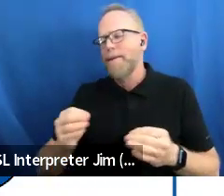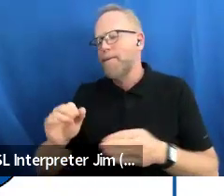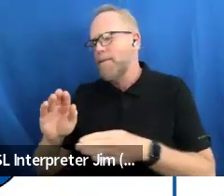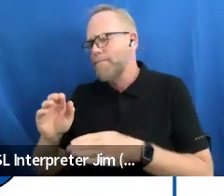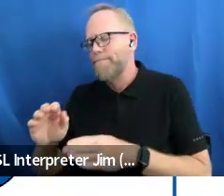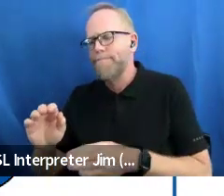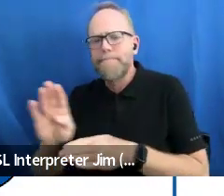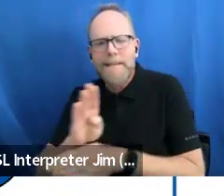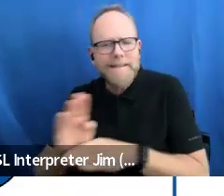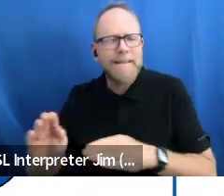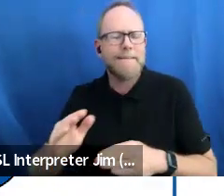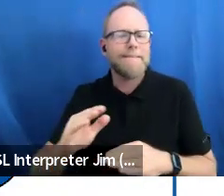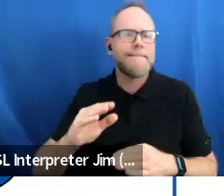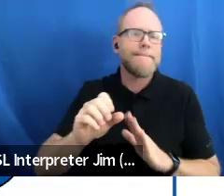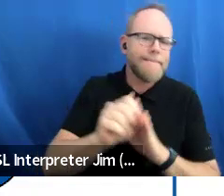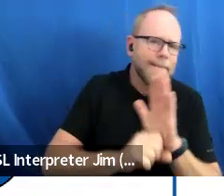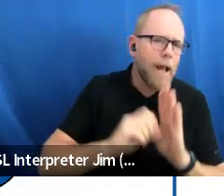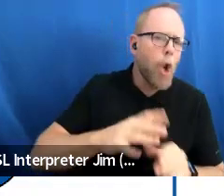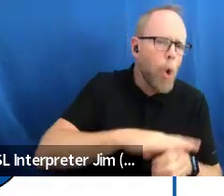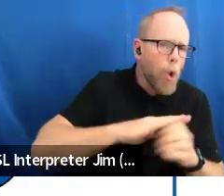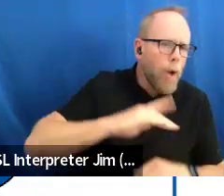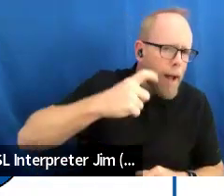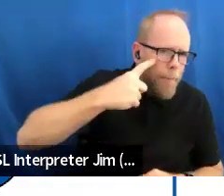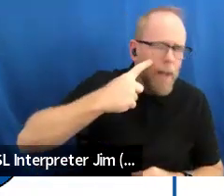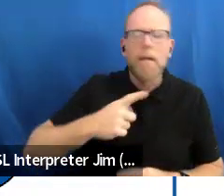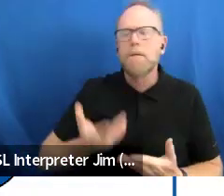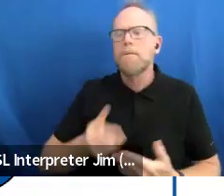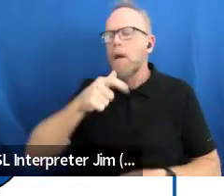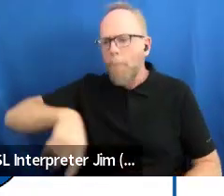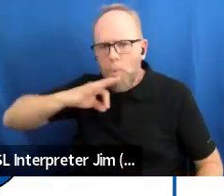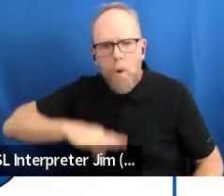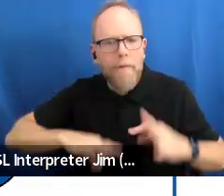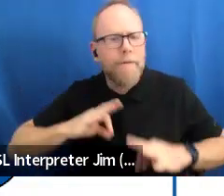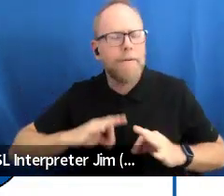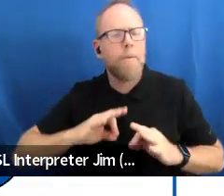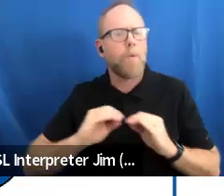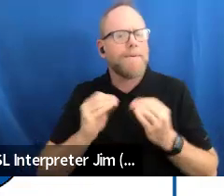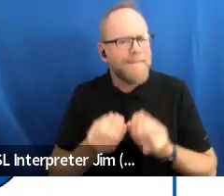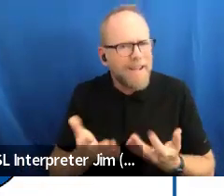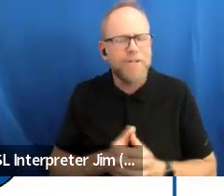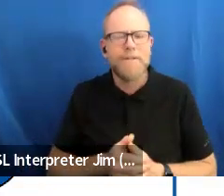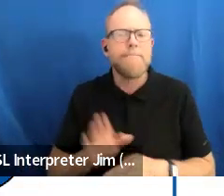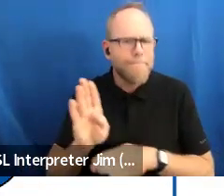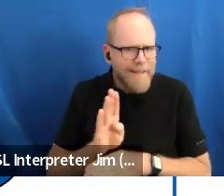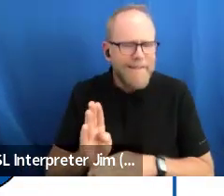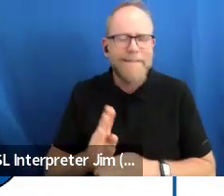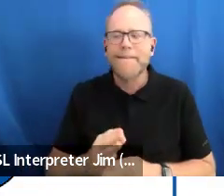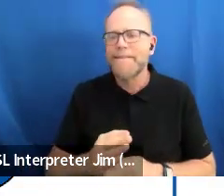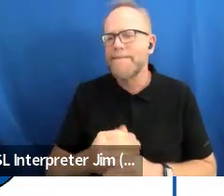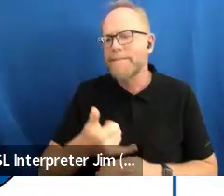local governments but it covers businesses and nonprofits and it covers telecommunications.